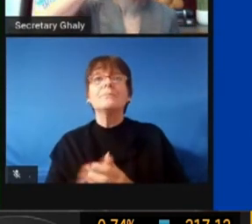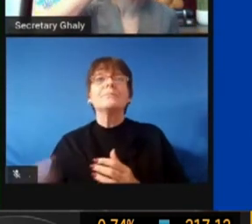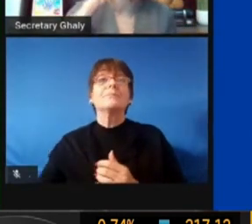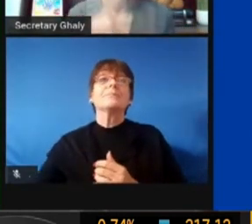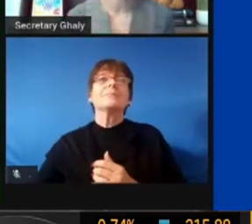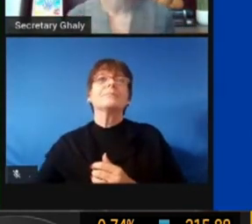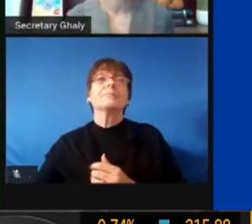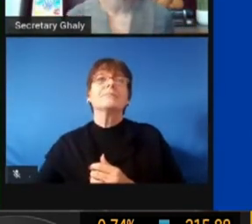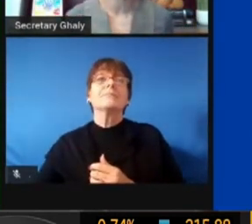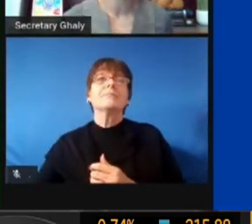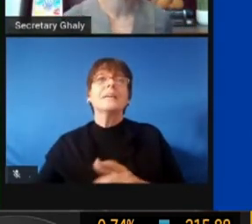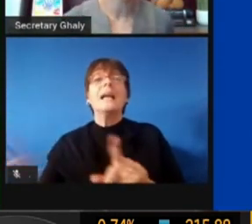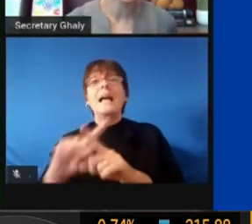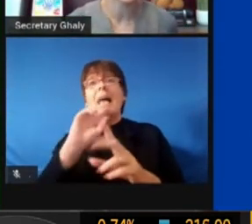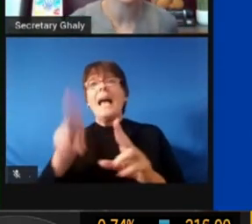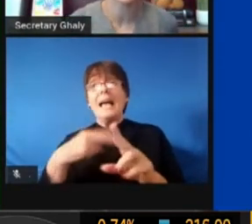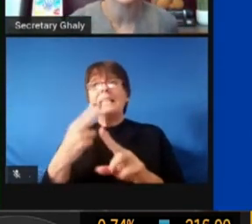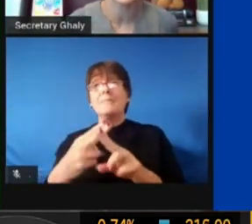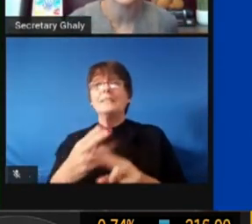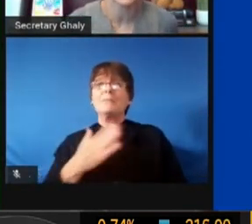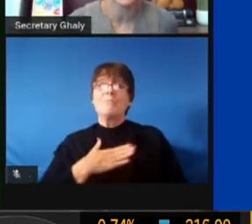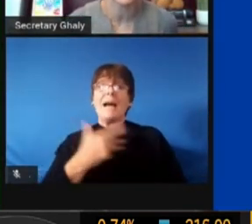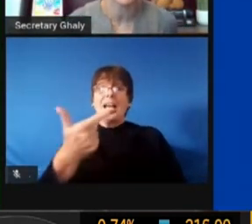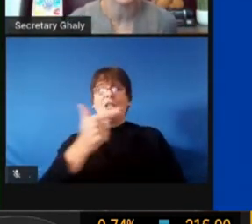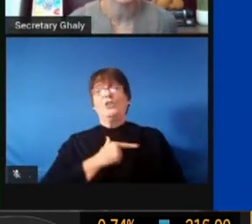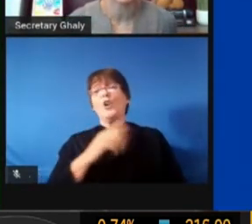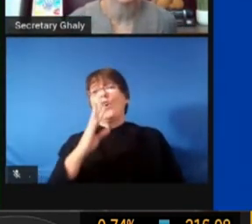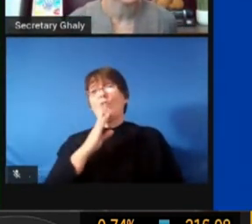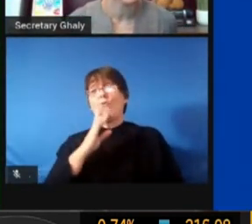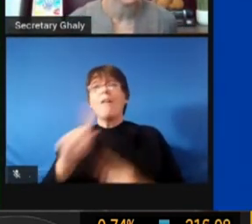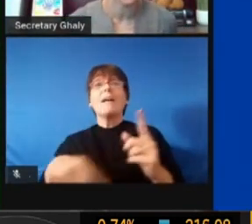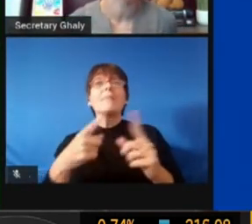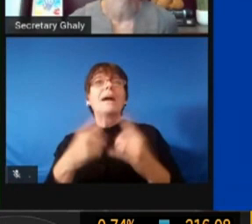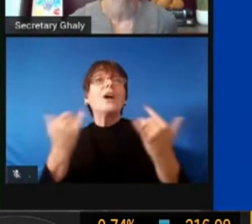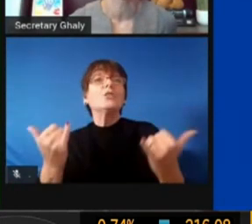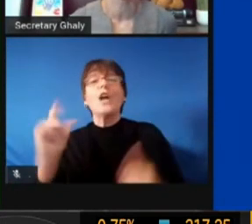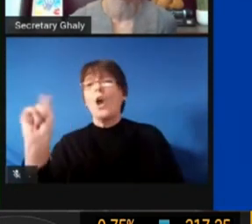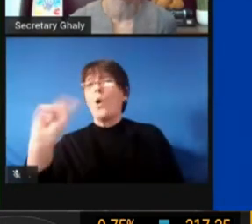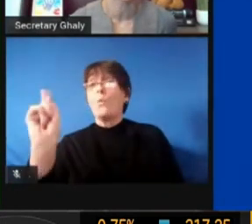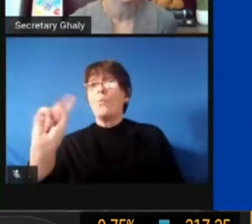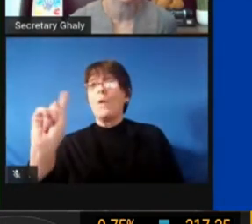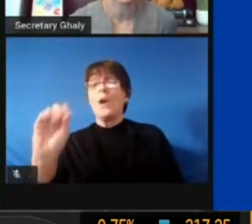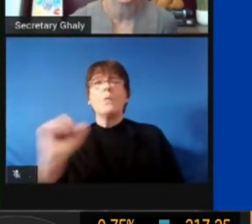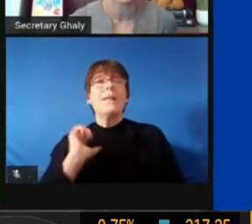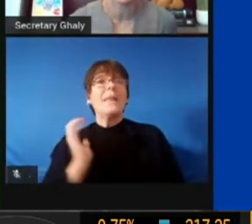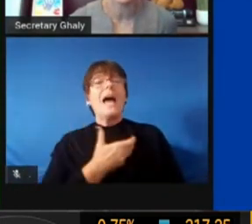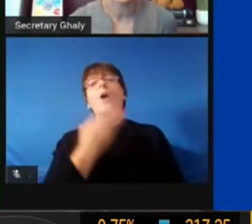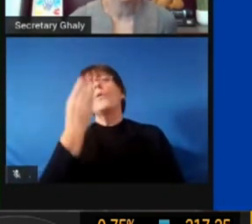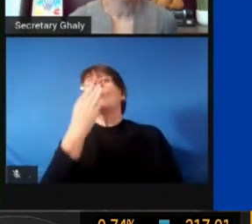QUESTIONS. GOOD AFTERNOON AND THANK